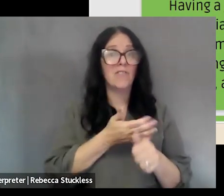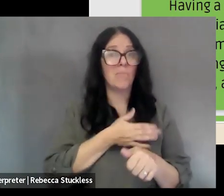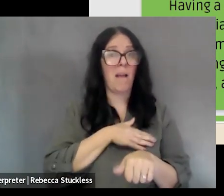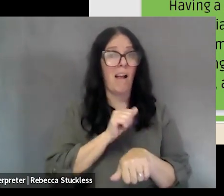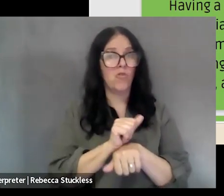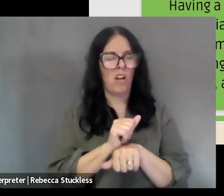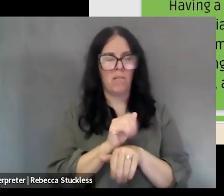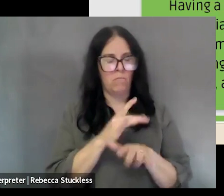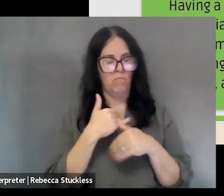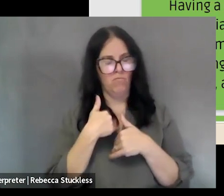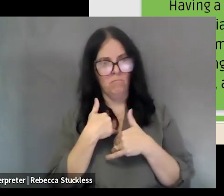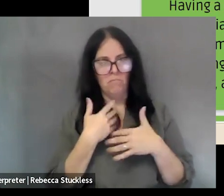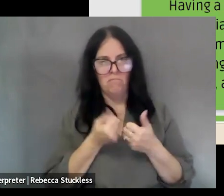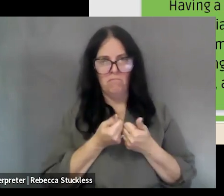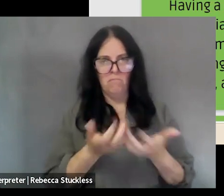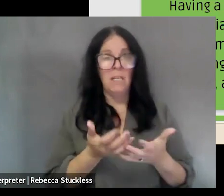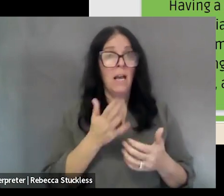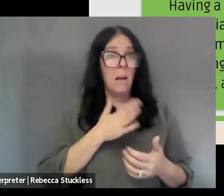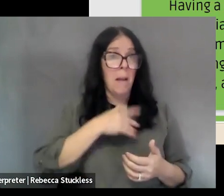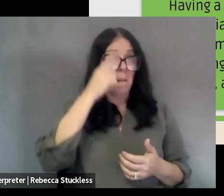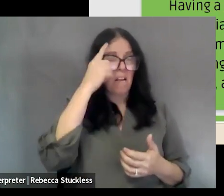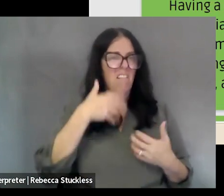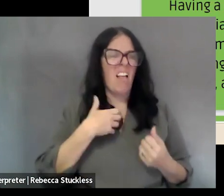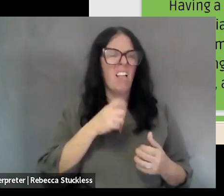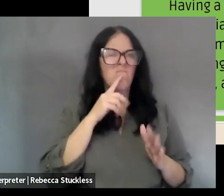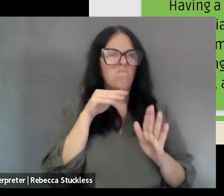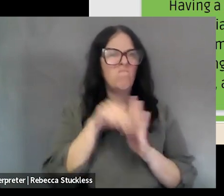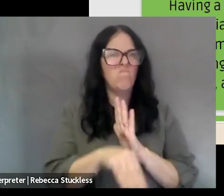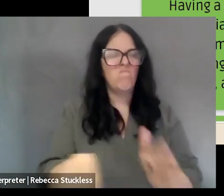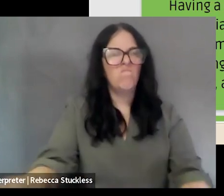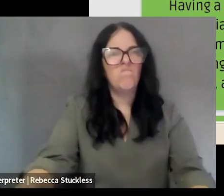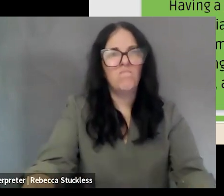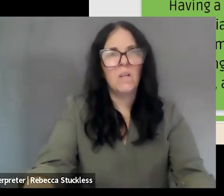and my mental health suffered until I realized that there were things that I could